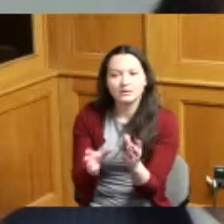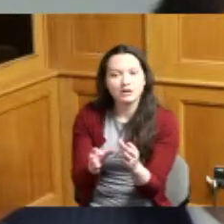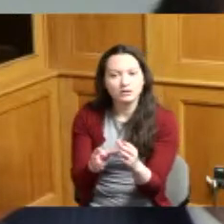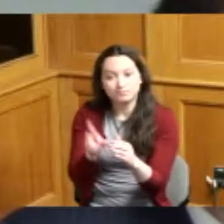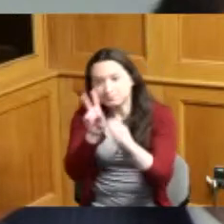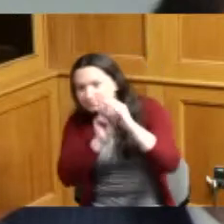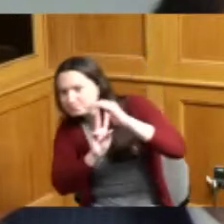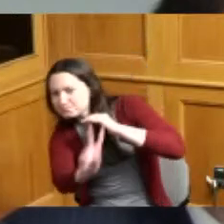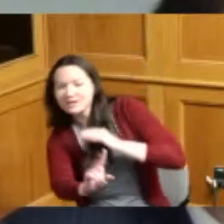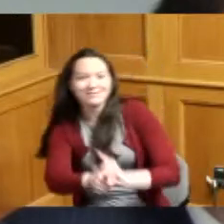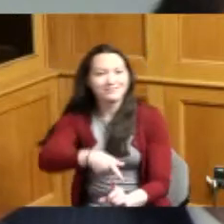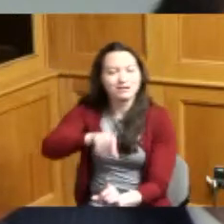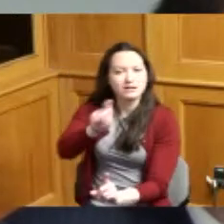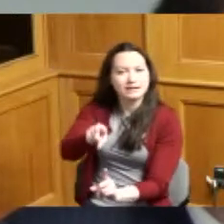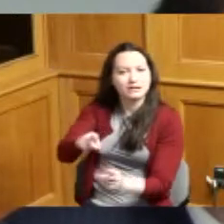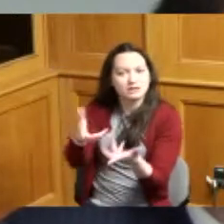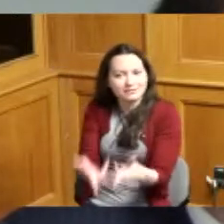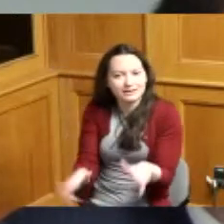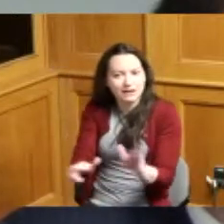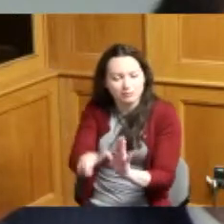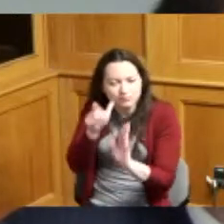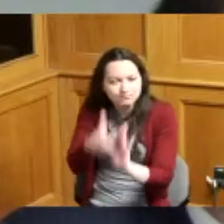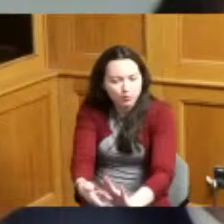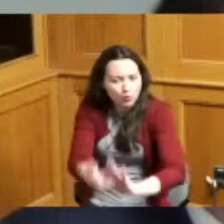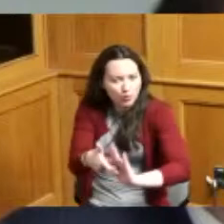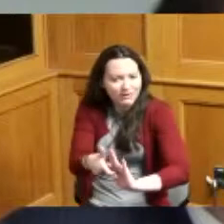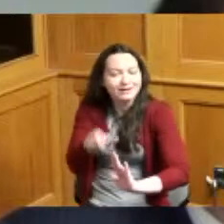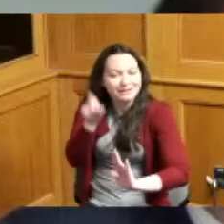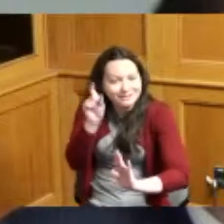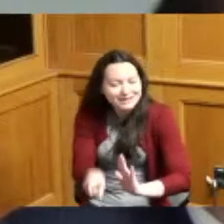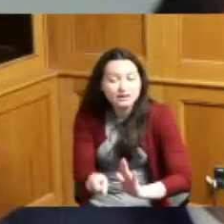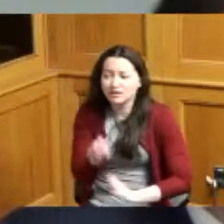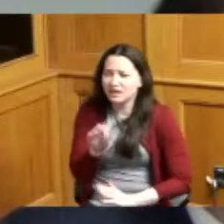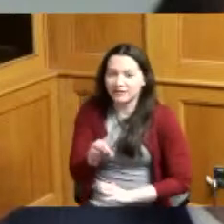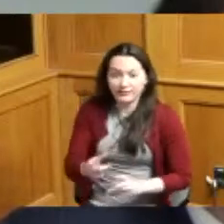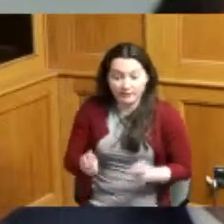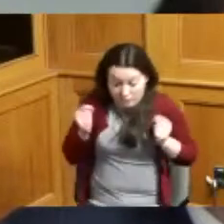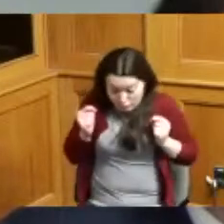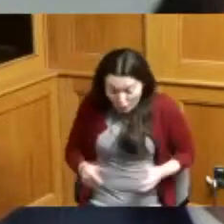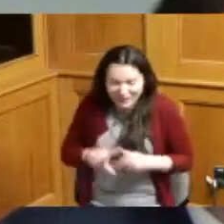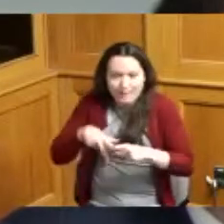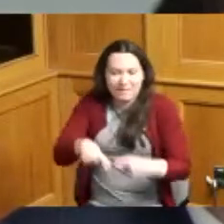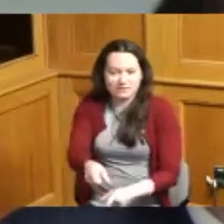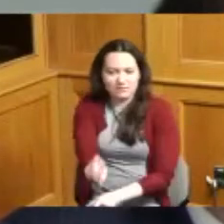needs of the of the stadium uh that fall that if there are urgent maintenance needs of the stadium